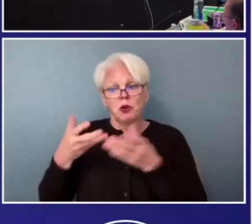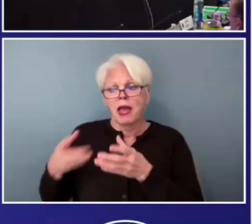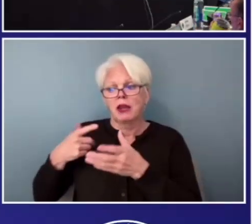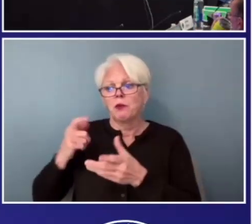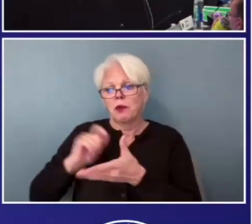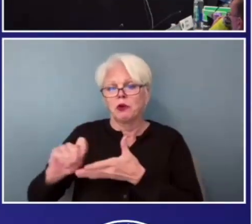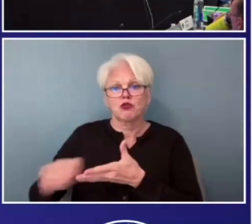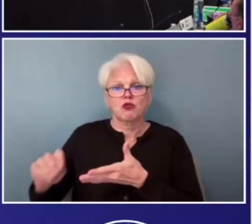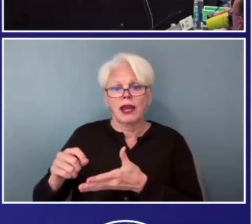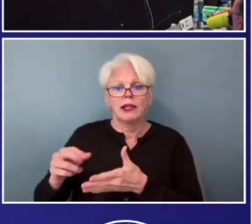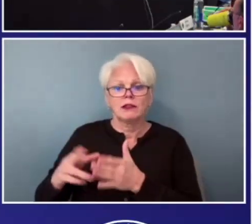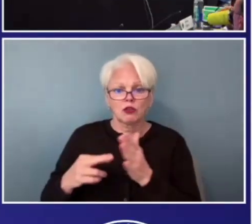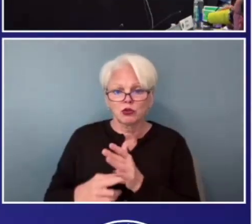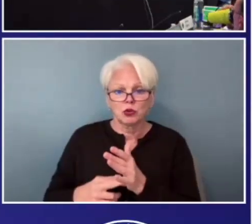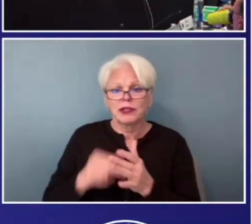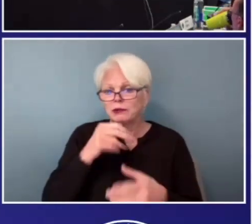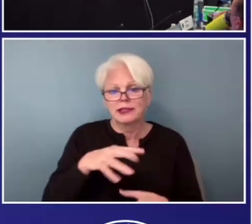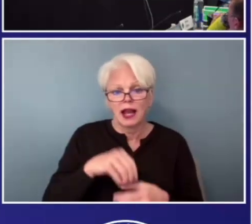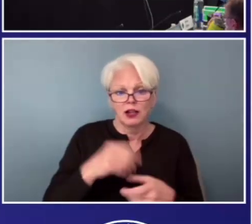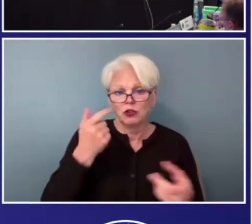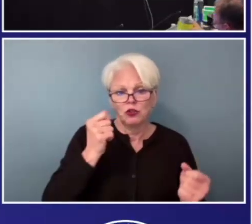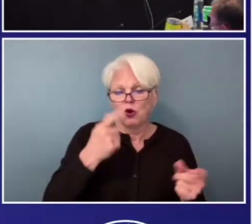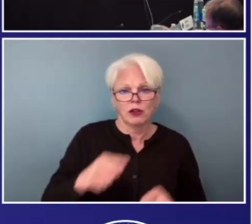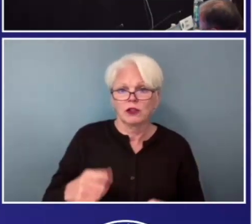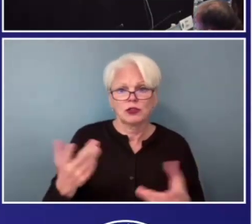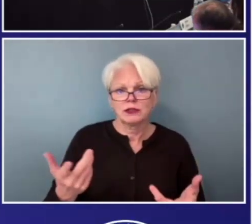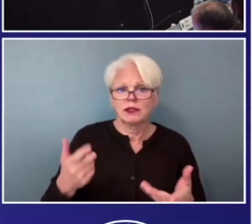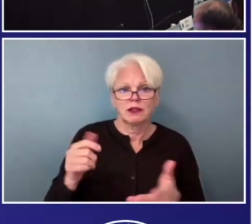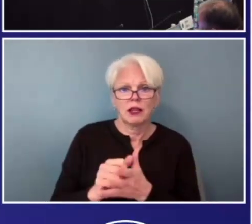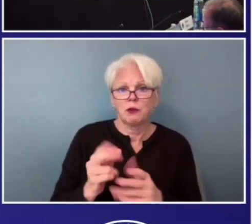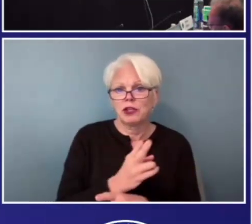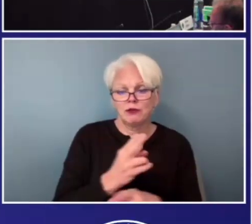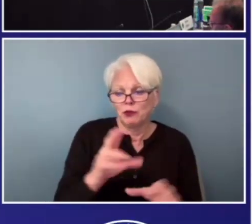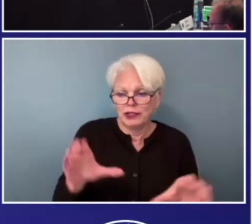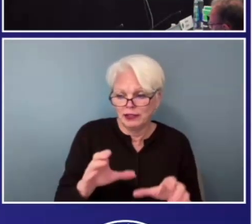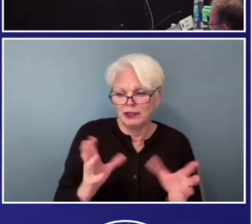We believe we have developed a proposal that is logical, that can withstand,